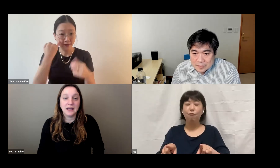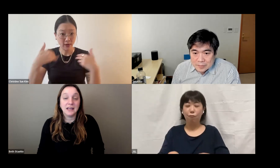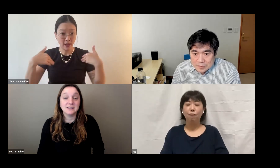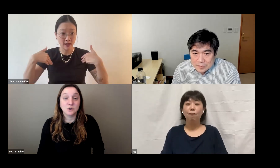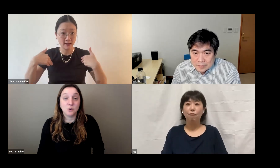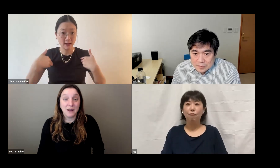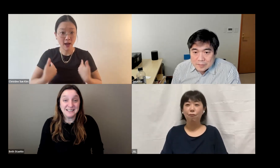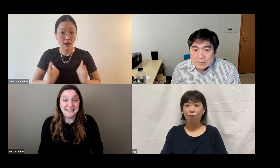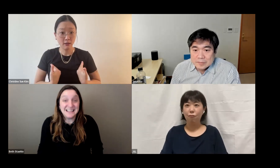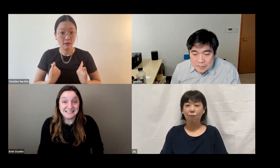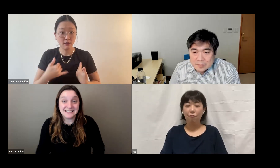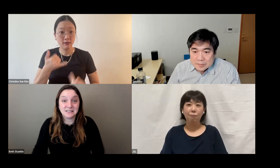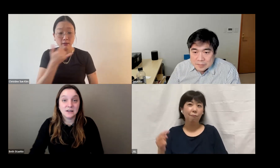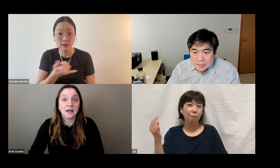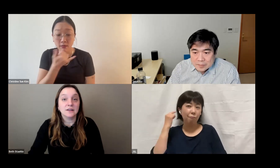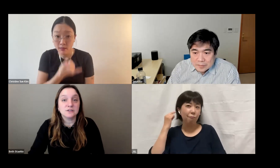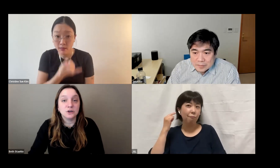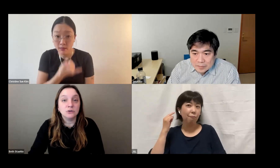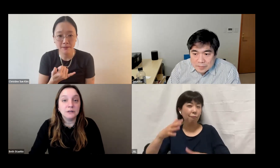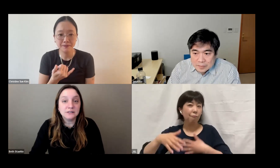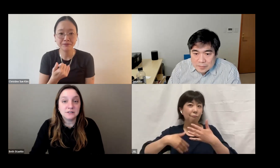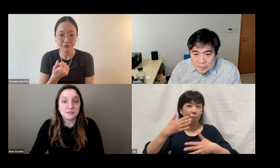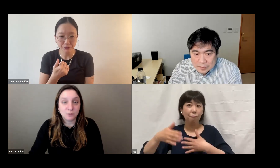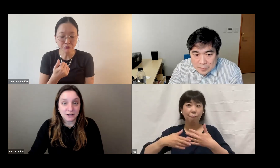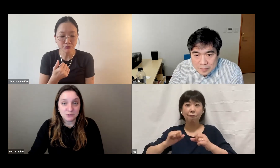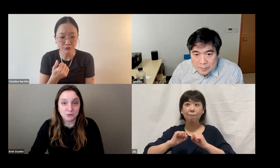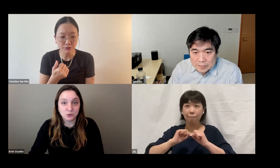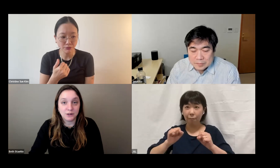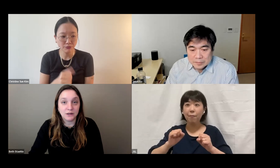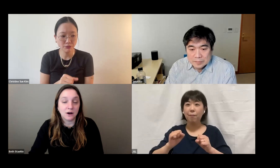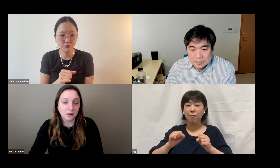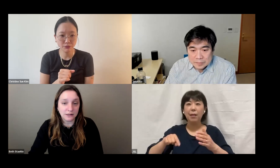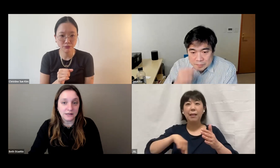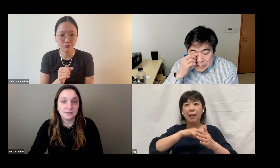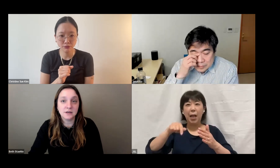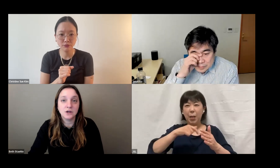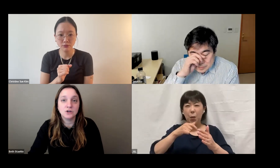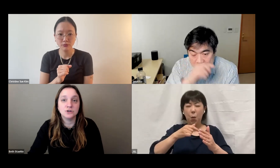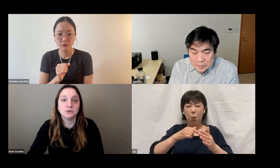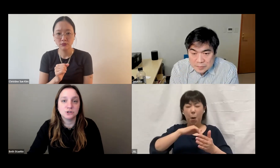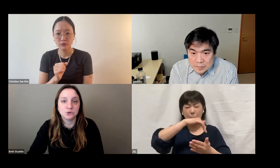is quite dense. And so you need to switch between colleagues to ensure